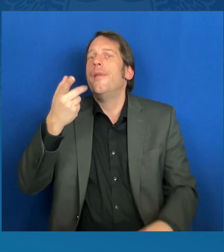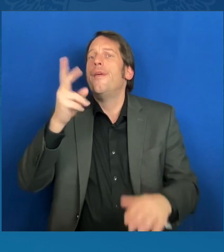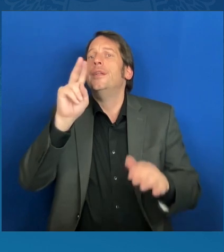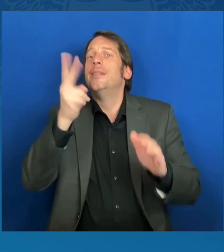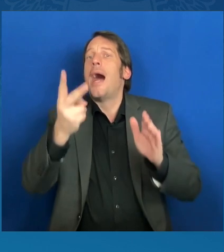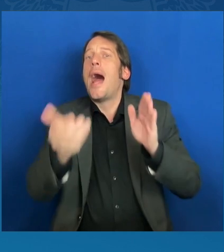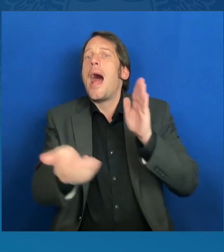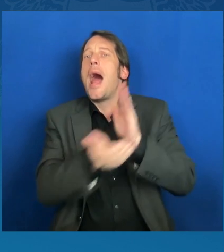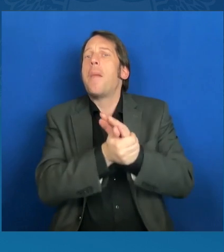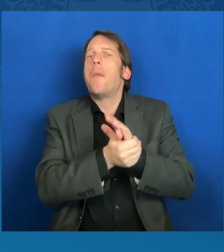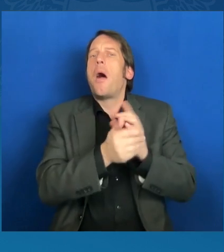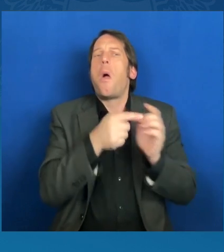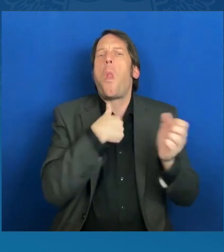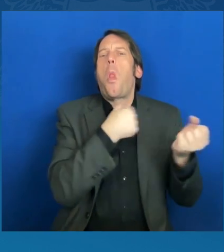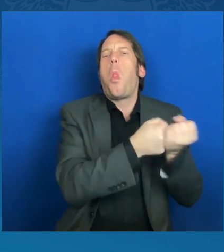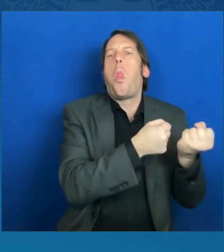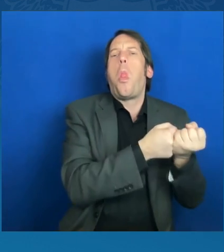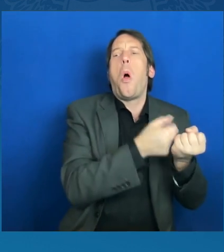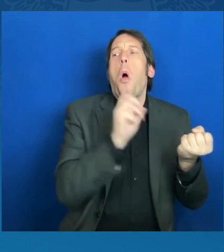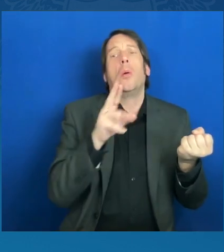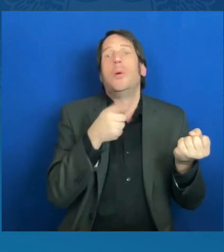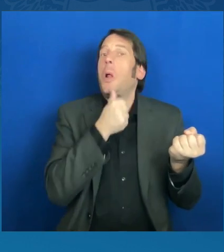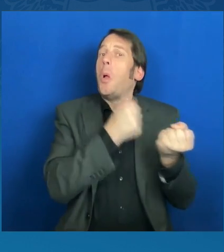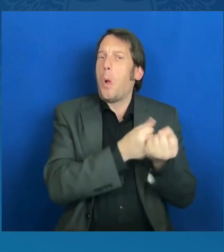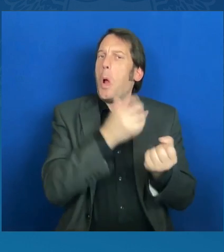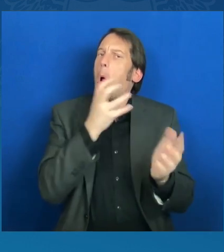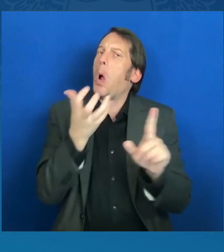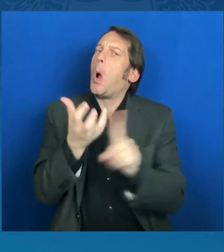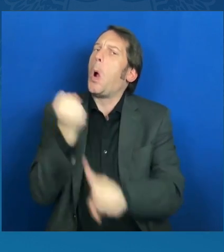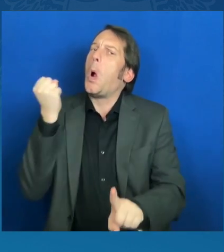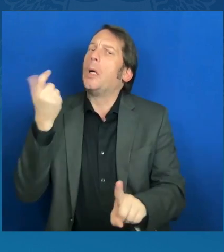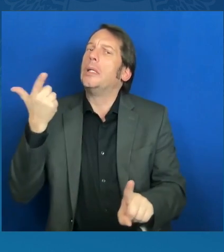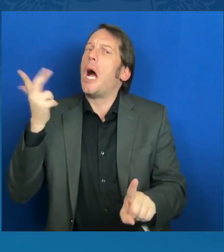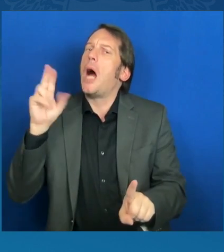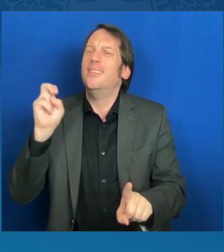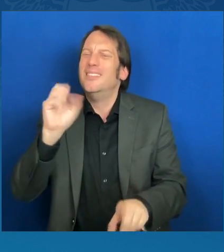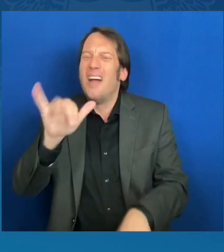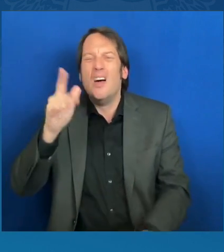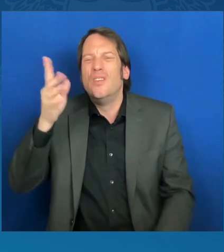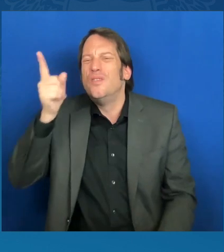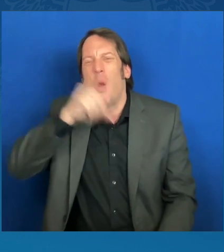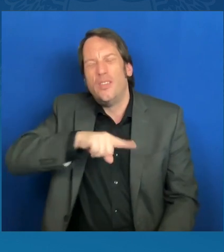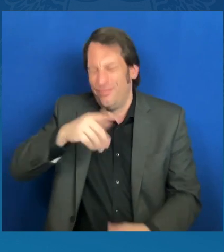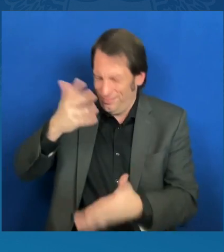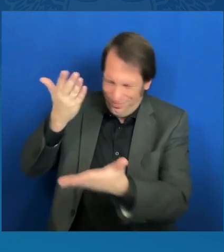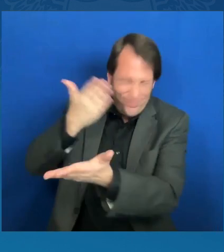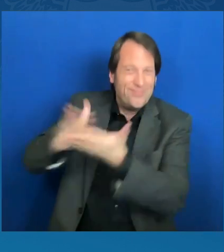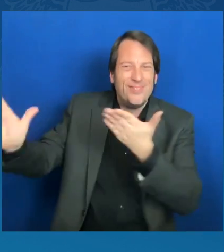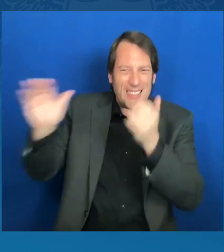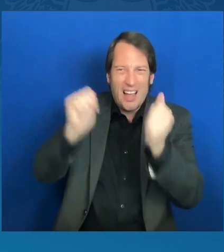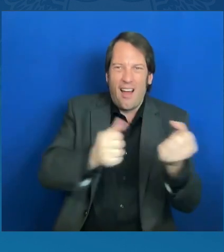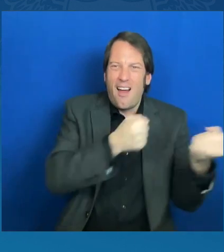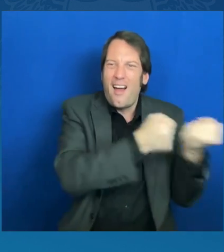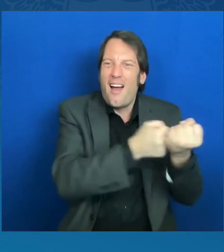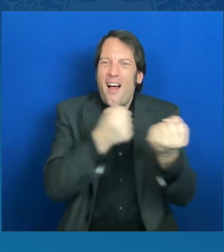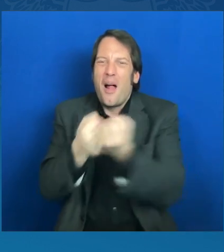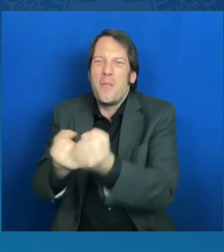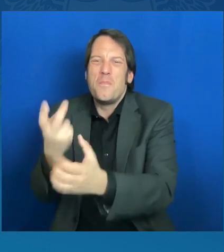I support the Second Amendment, but it's reasonable to say we need an assault weapons ban. It's reasonable to say we need universal background checks,